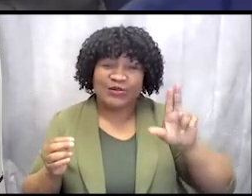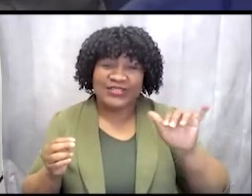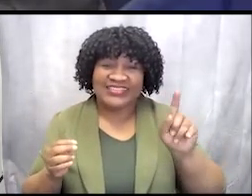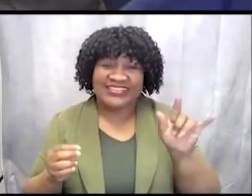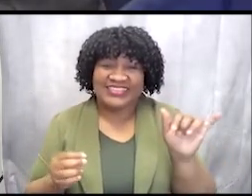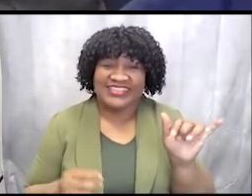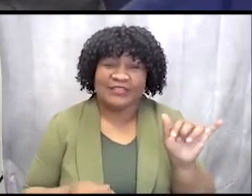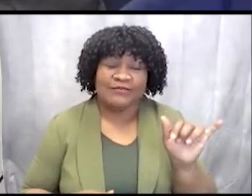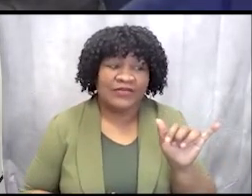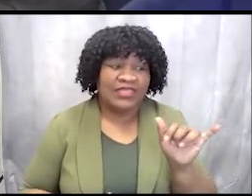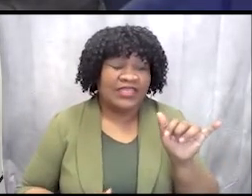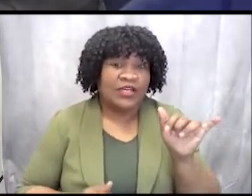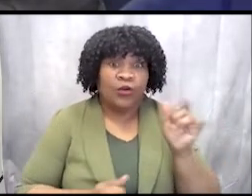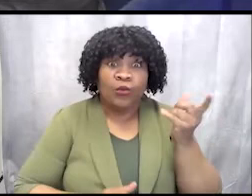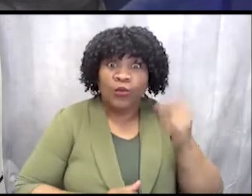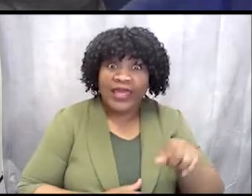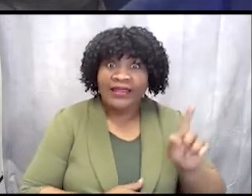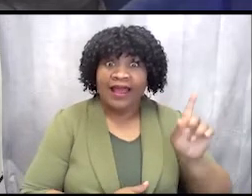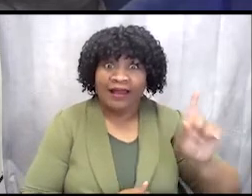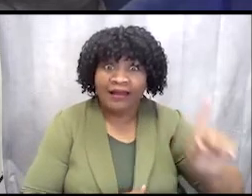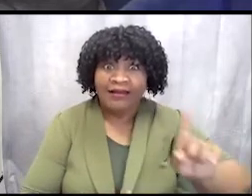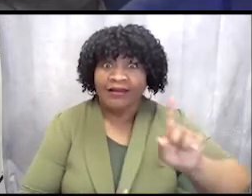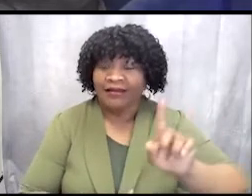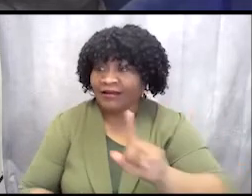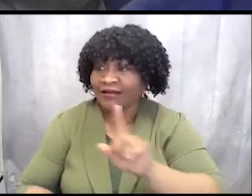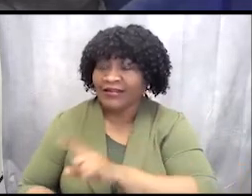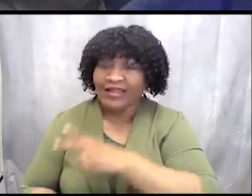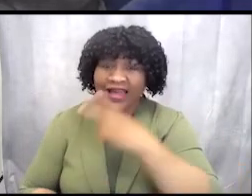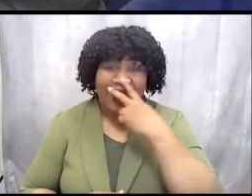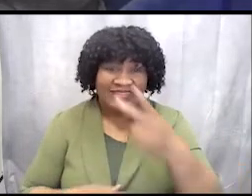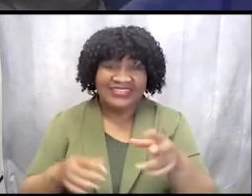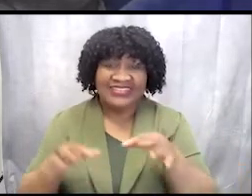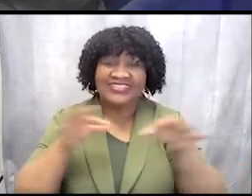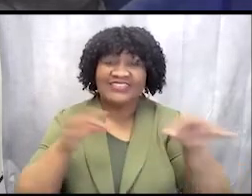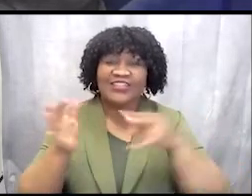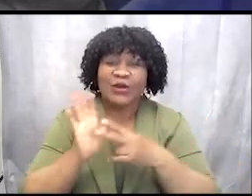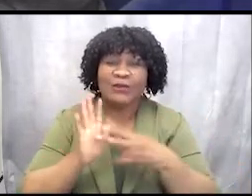And everywhere I go, I see these definitions of what is equity.